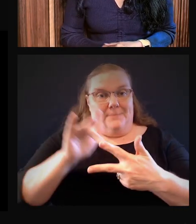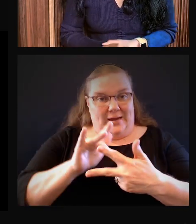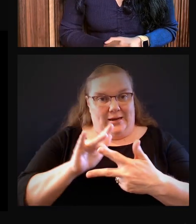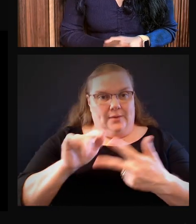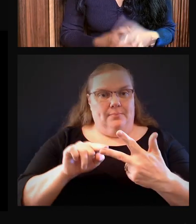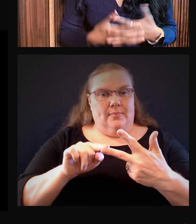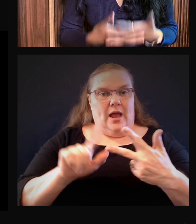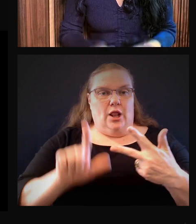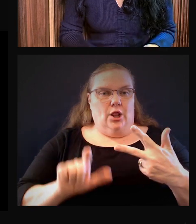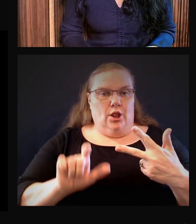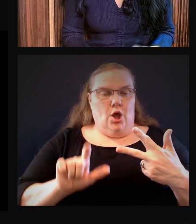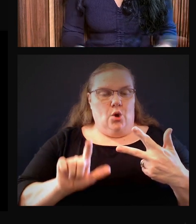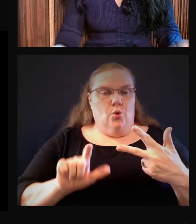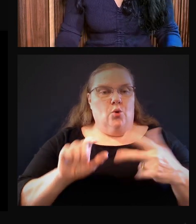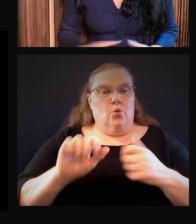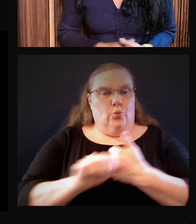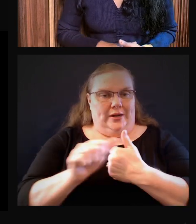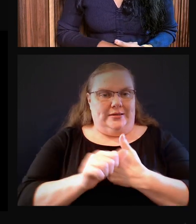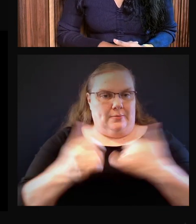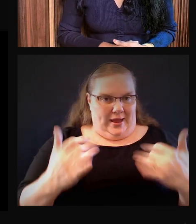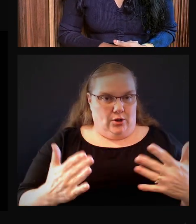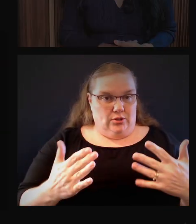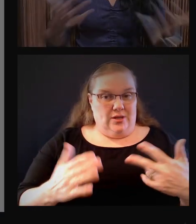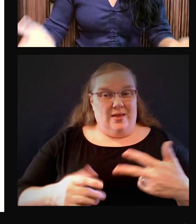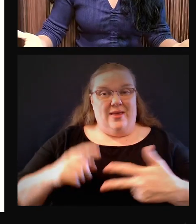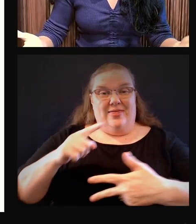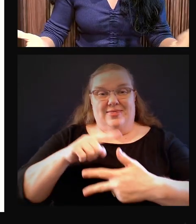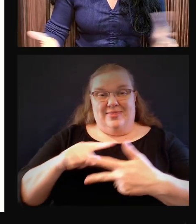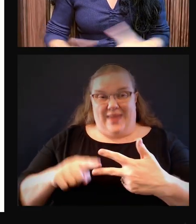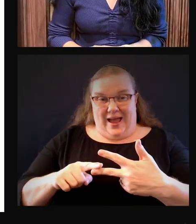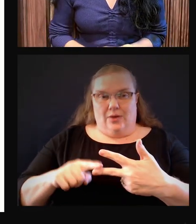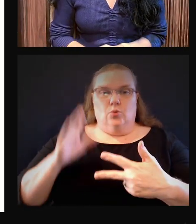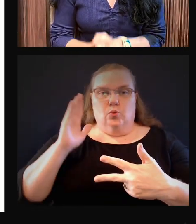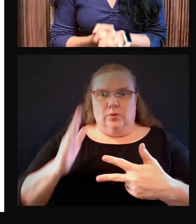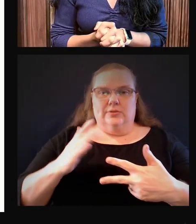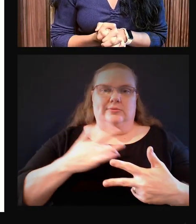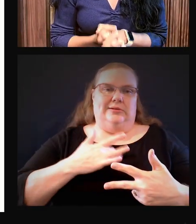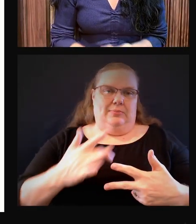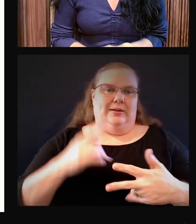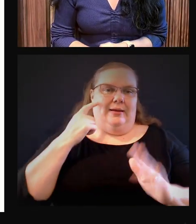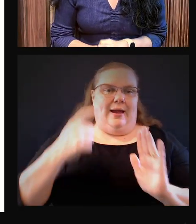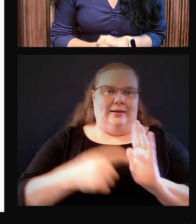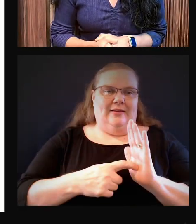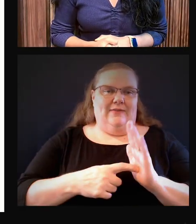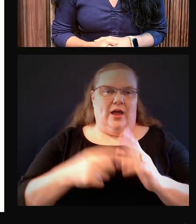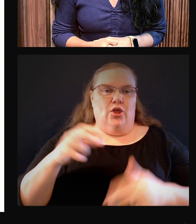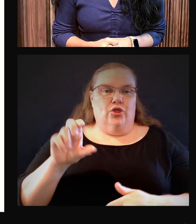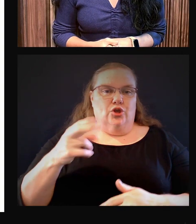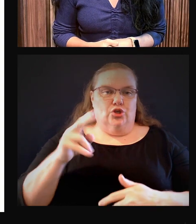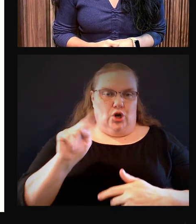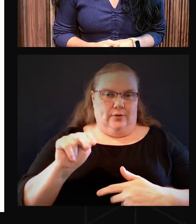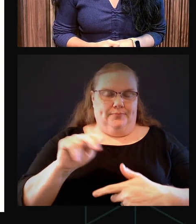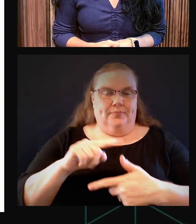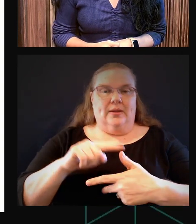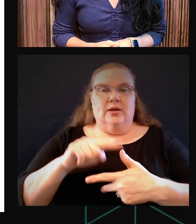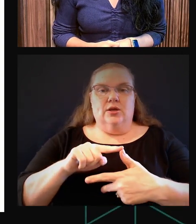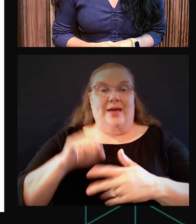are most likely to churn within the next churn window. Identifying churn is only step one of the solution to stop losing your players.